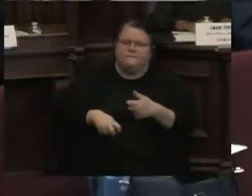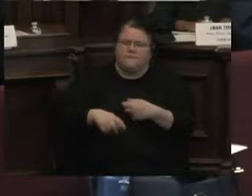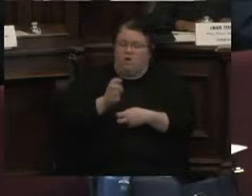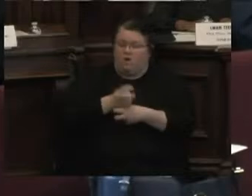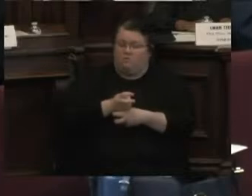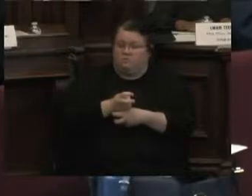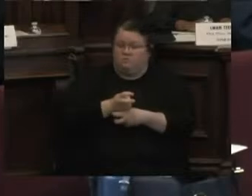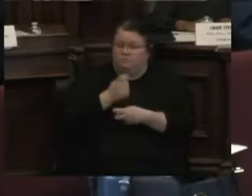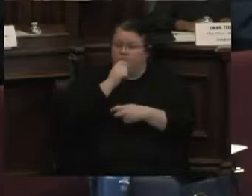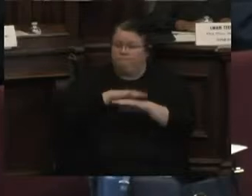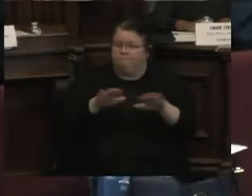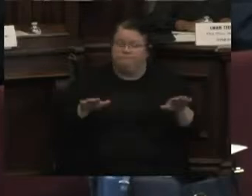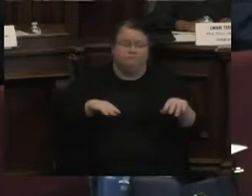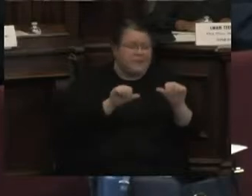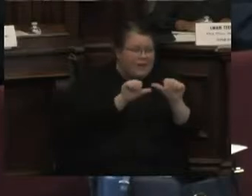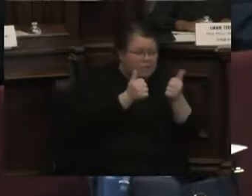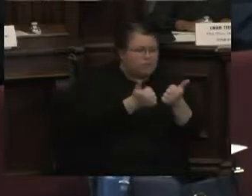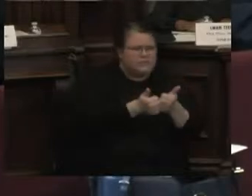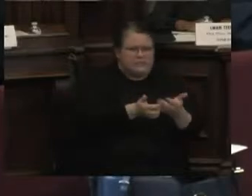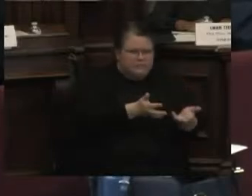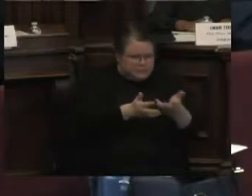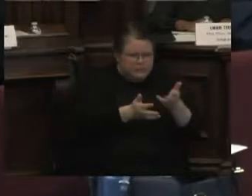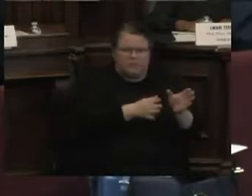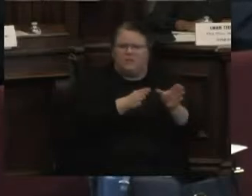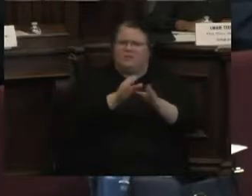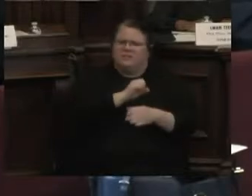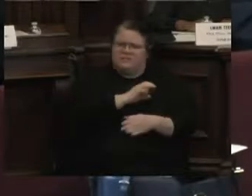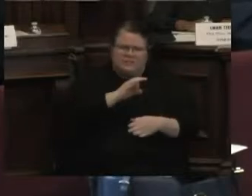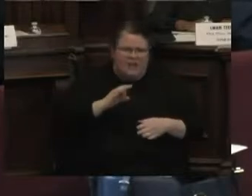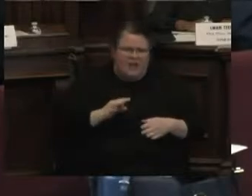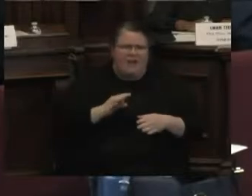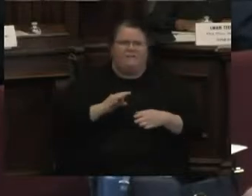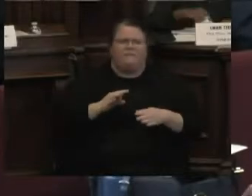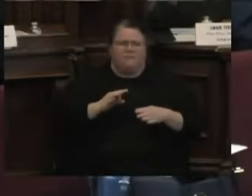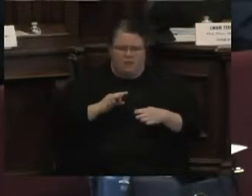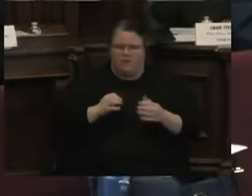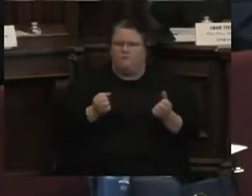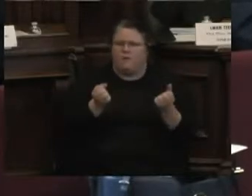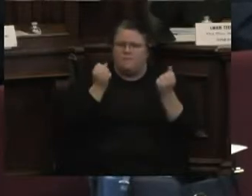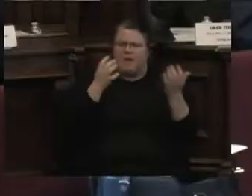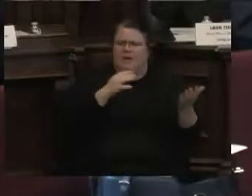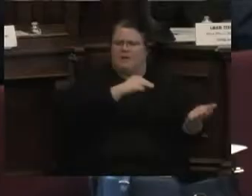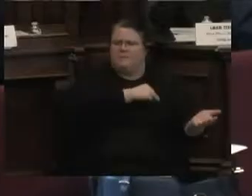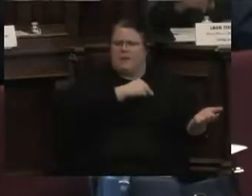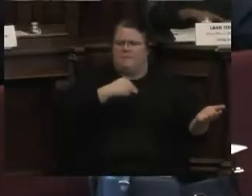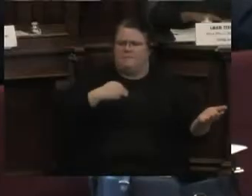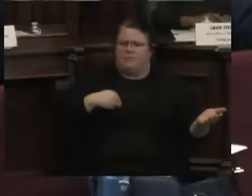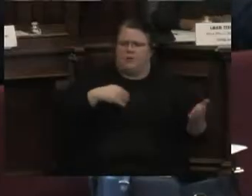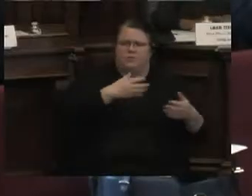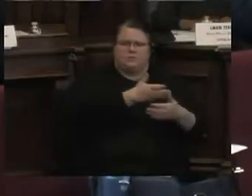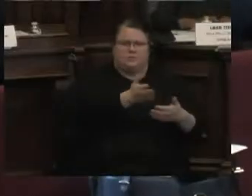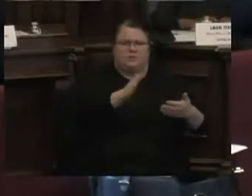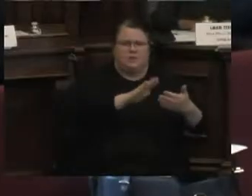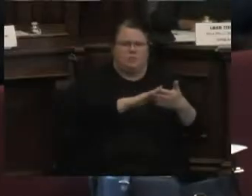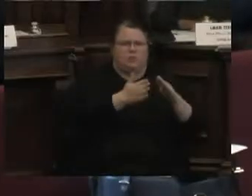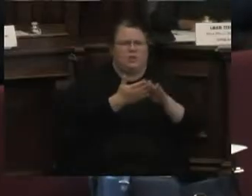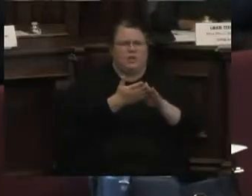have been extraordinarily difficult for the board, for